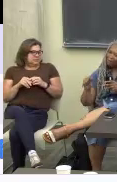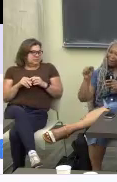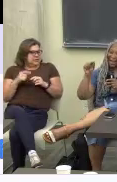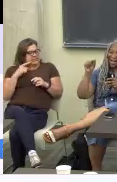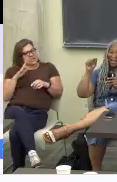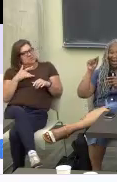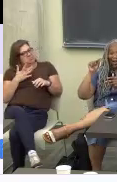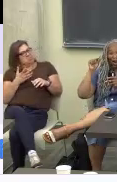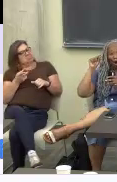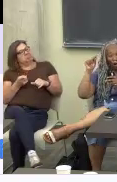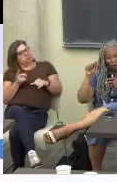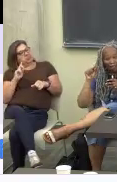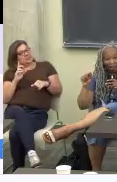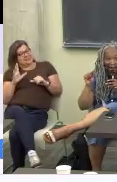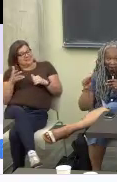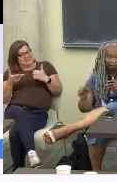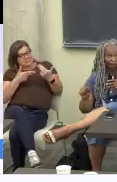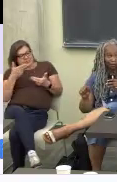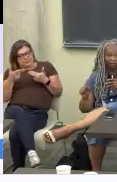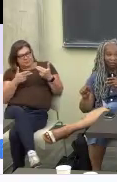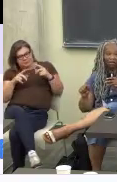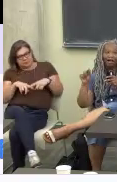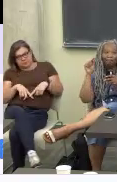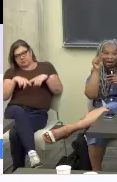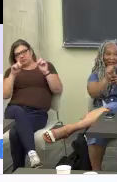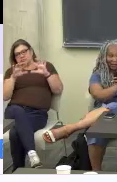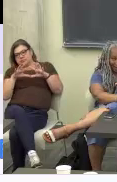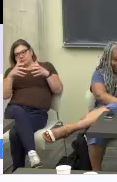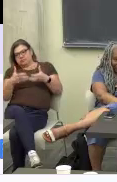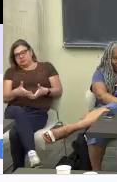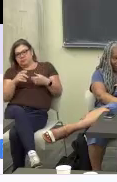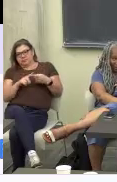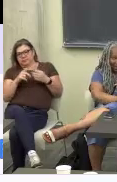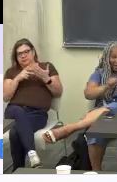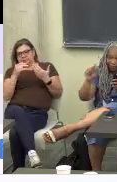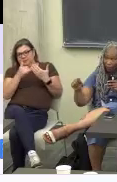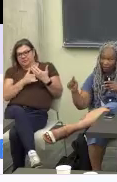You might be able to hire a whole other caliber a project manager If